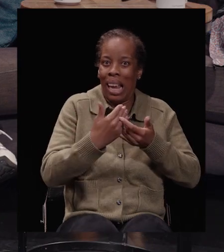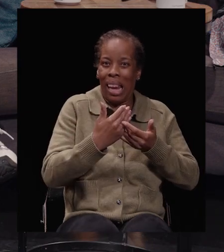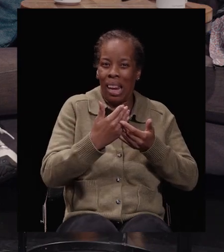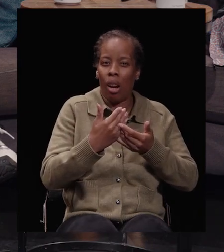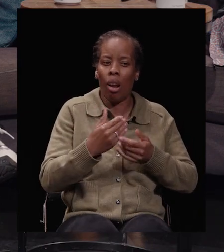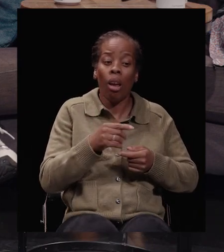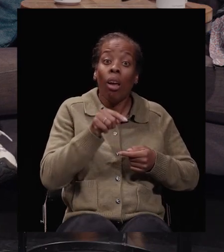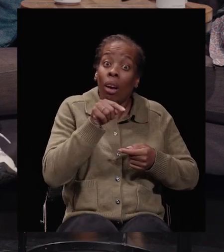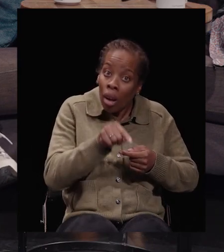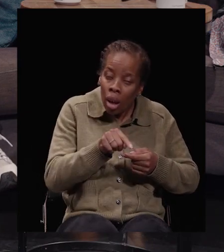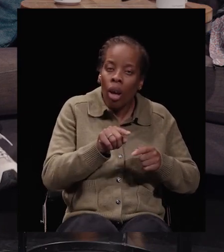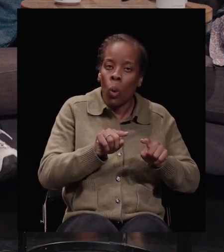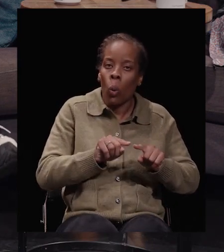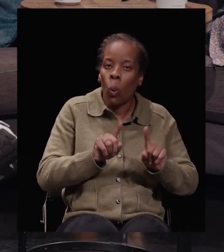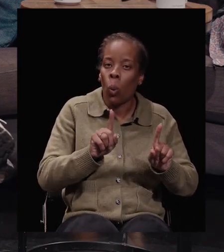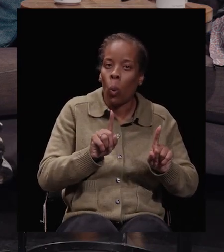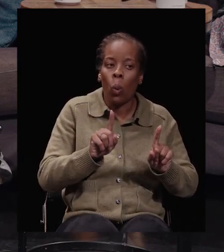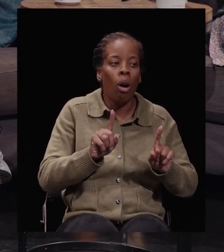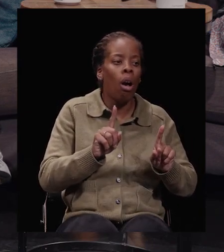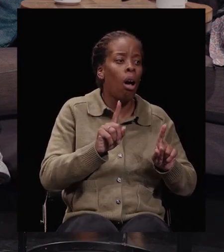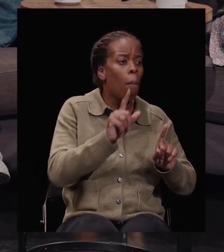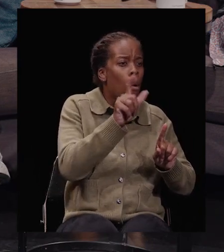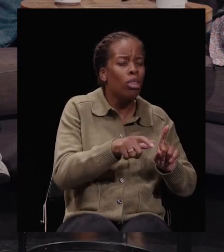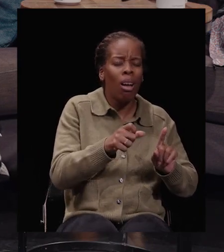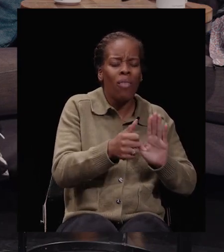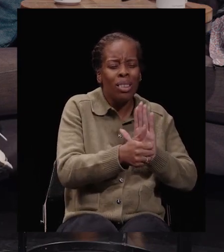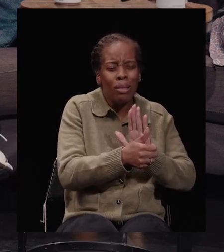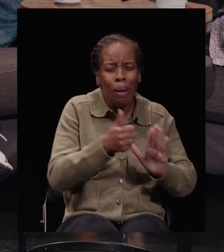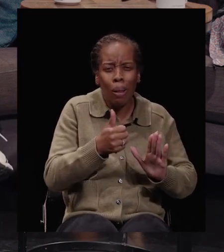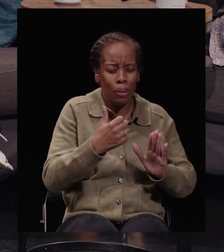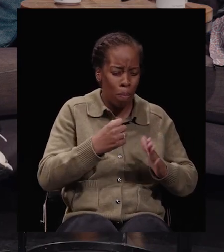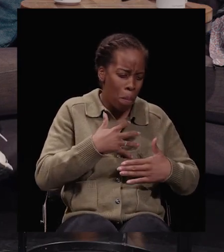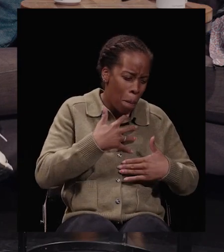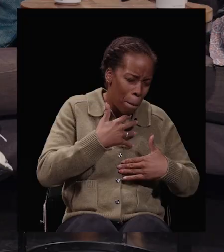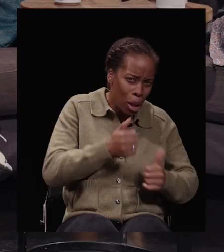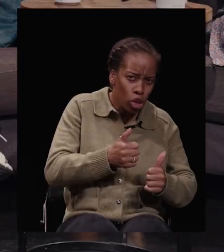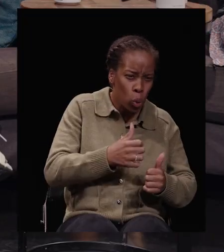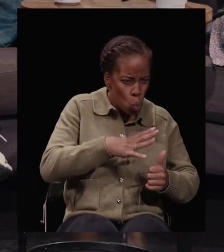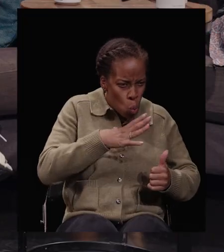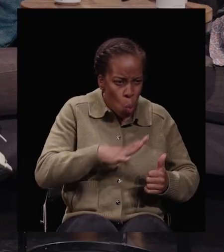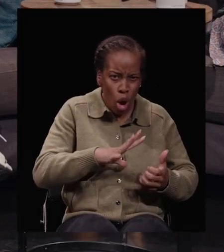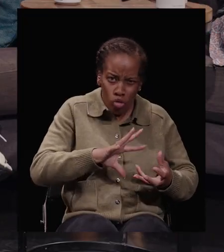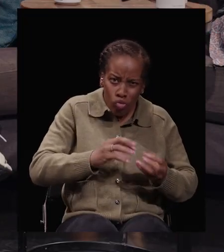to being someone that has talent and potential and passion for creating culture. You can still do that.